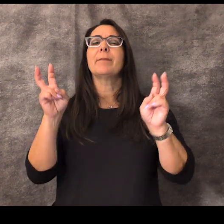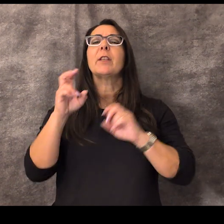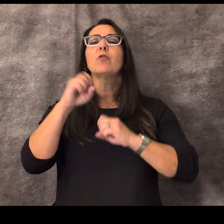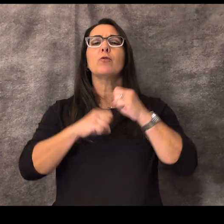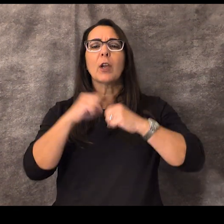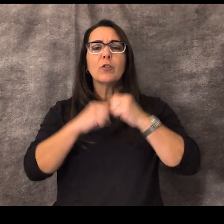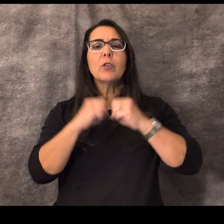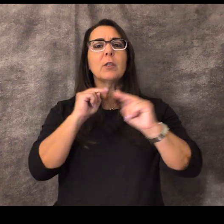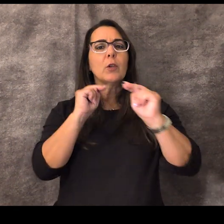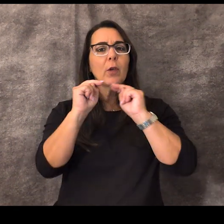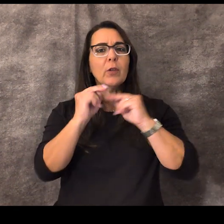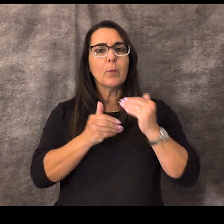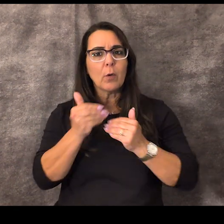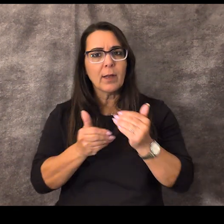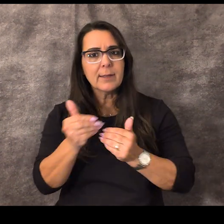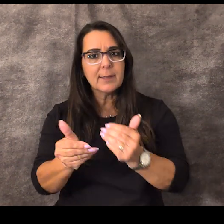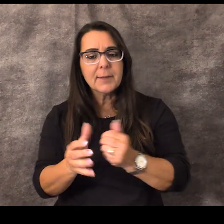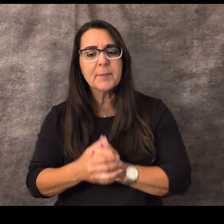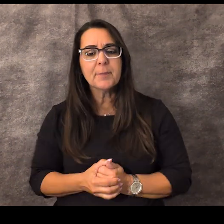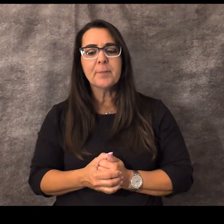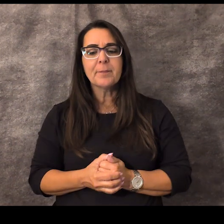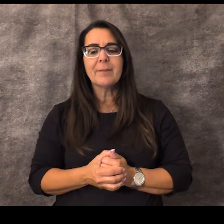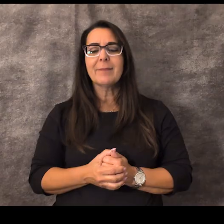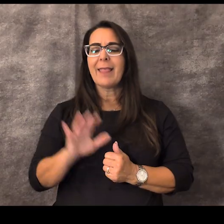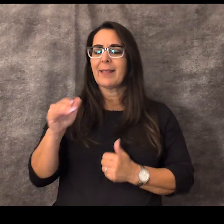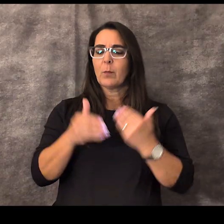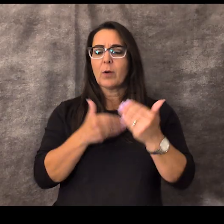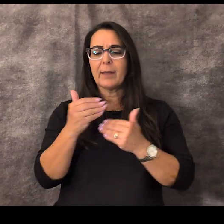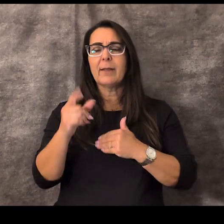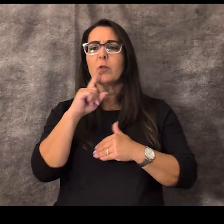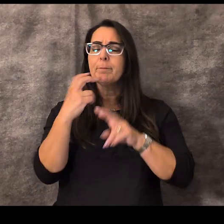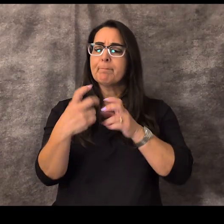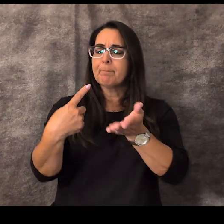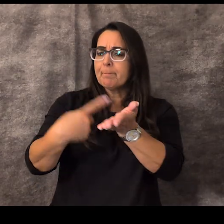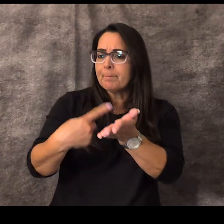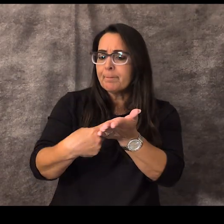process, which is, sort of a process to discuss and formalize the,